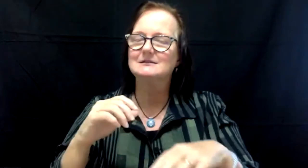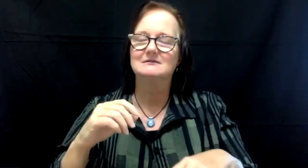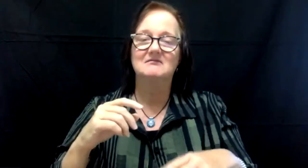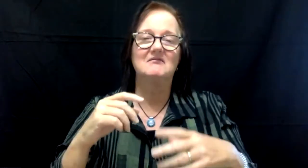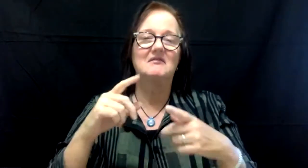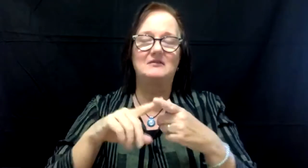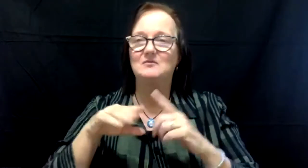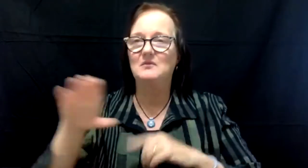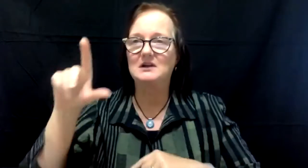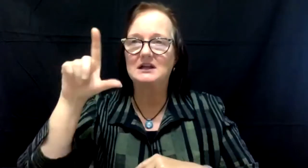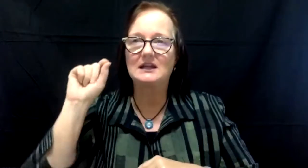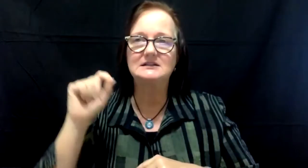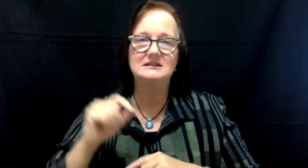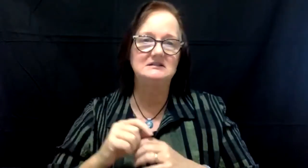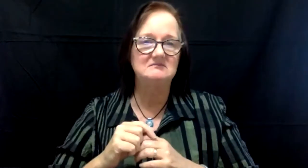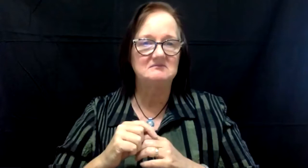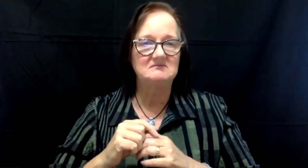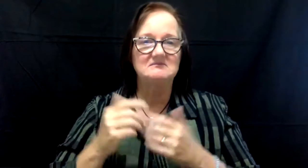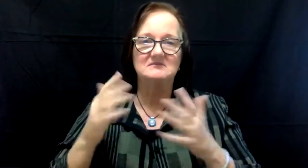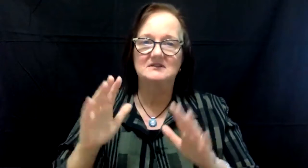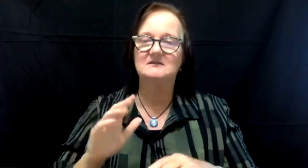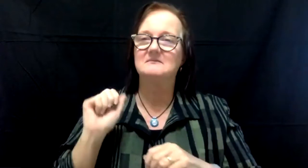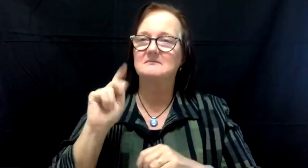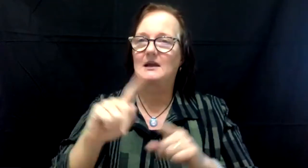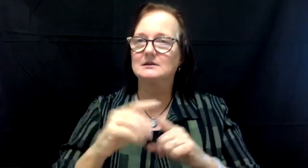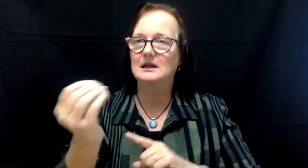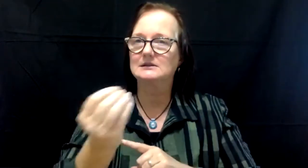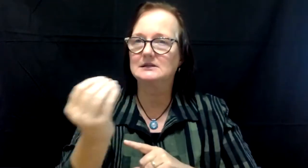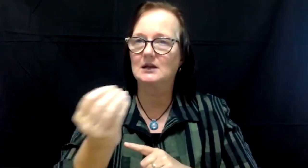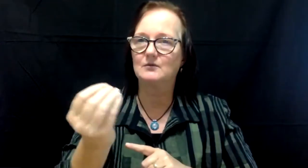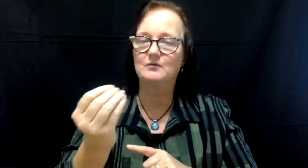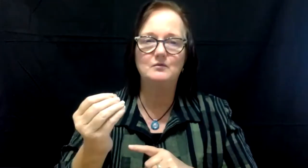I then attended Gallaudet University and once finished, I headed back to Ontario.